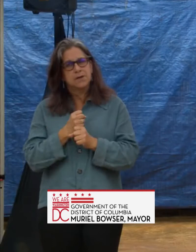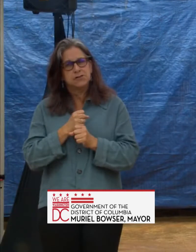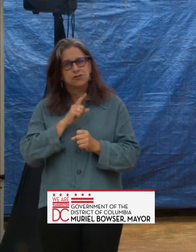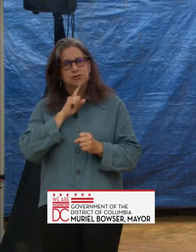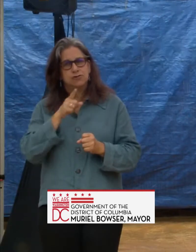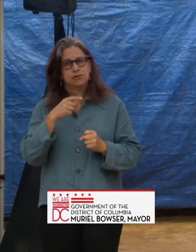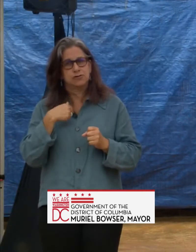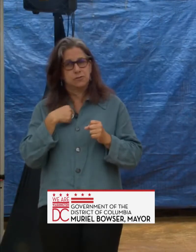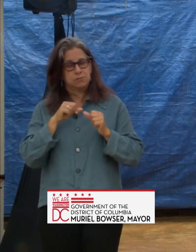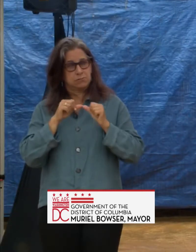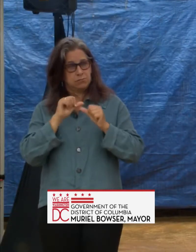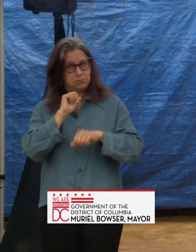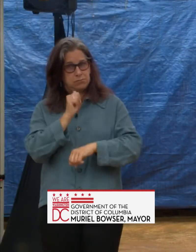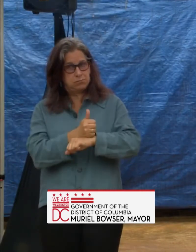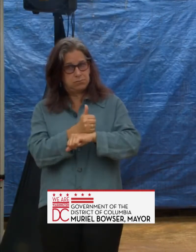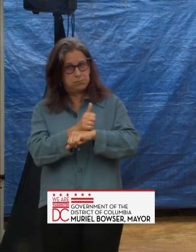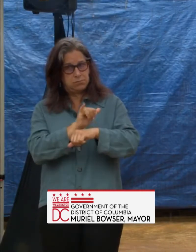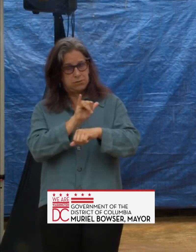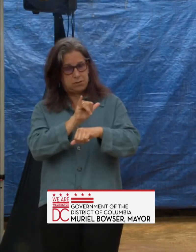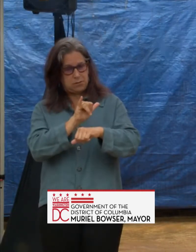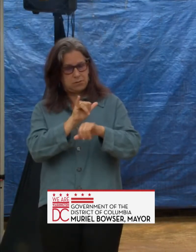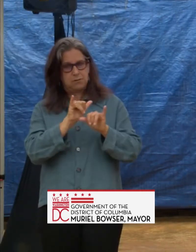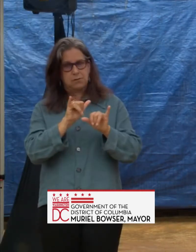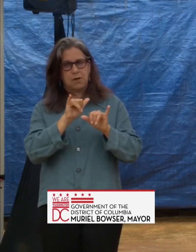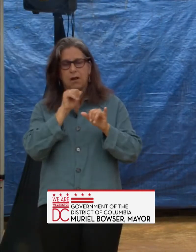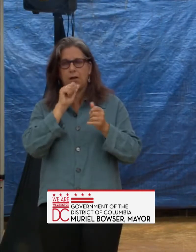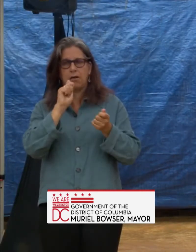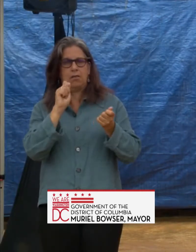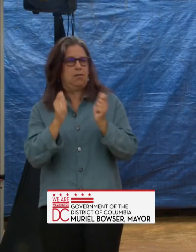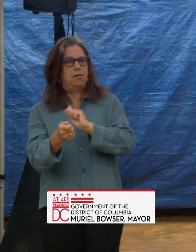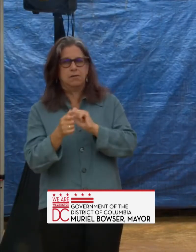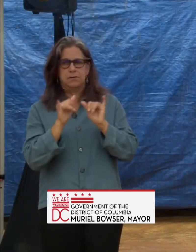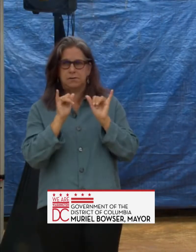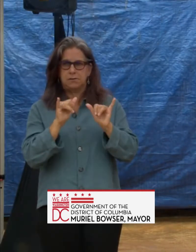CREATING AN AESTHETIC THAT REFLECTS HOW WE DELIVER QUALITY